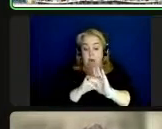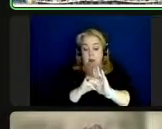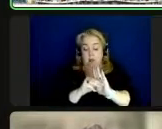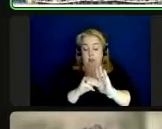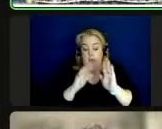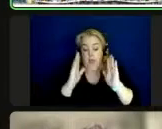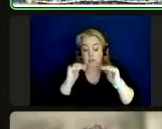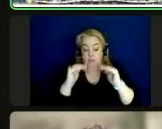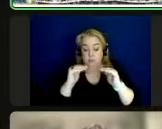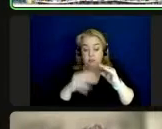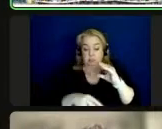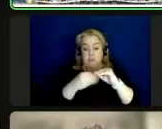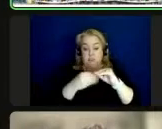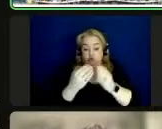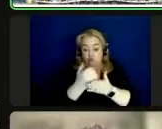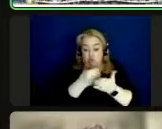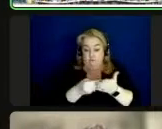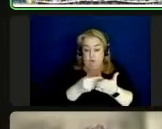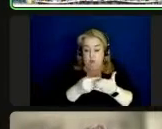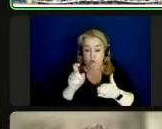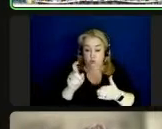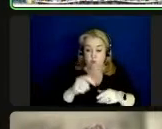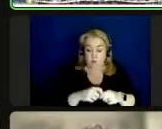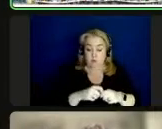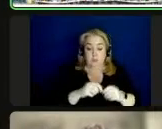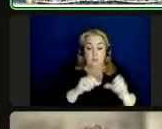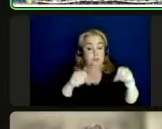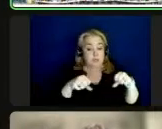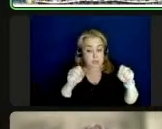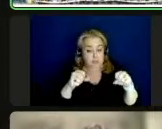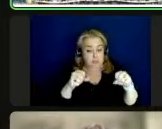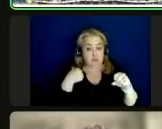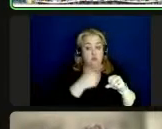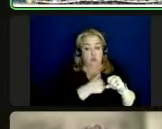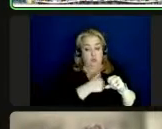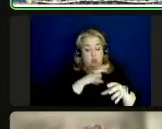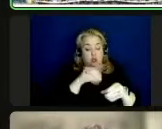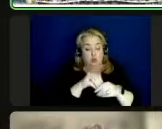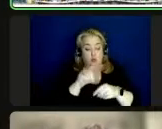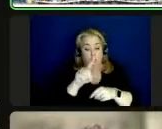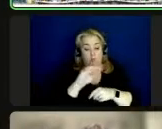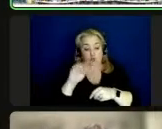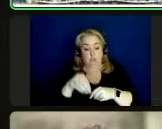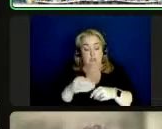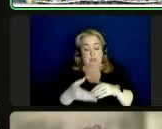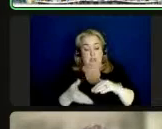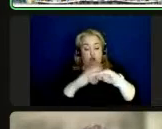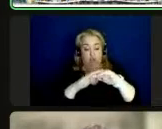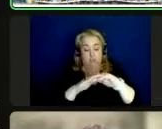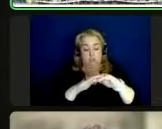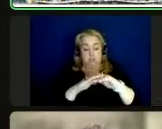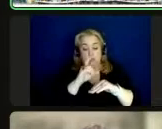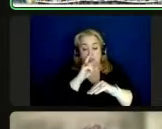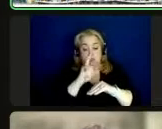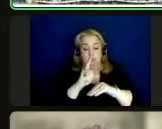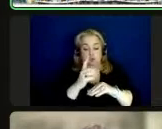COMING ONLIN IN THEEXT SCAL YEAR IN MODELING OUR